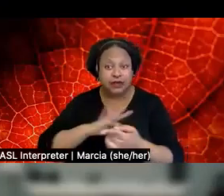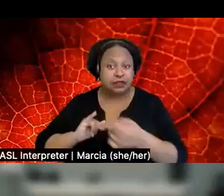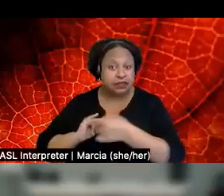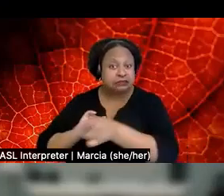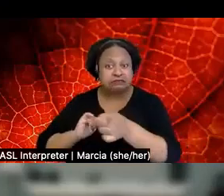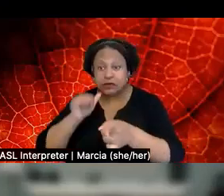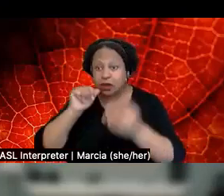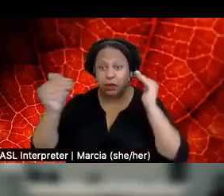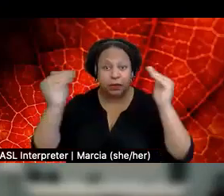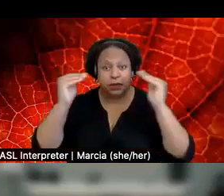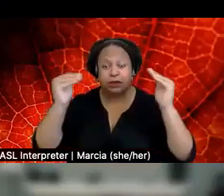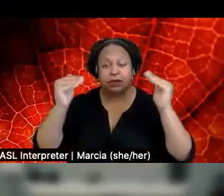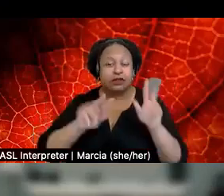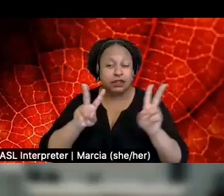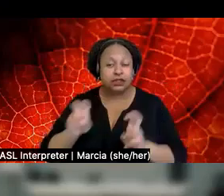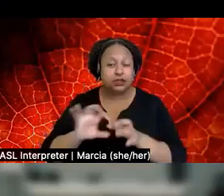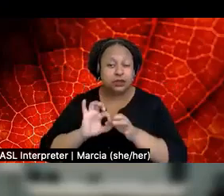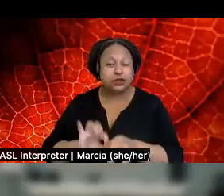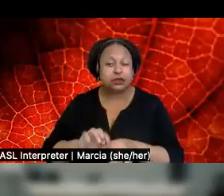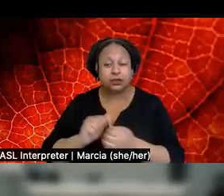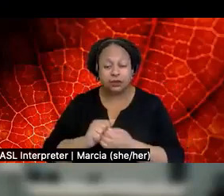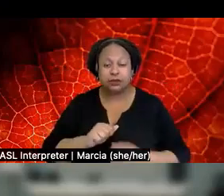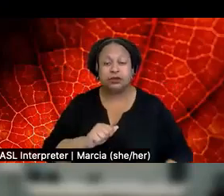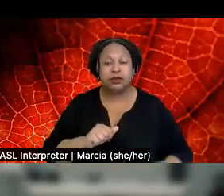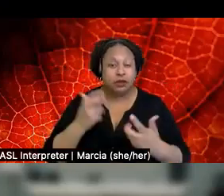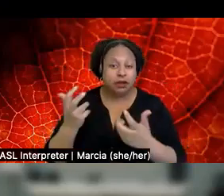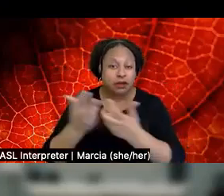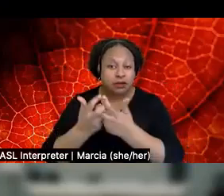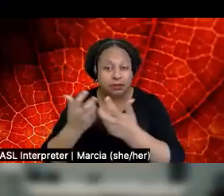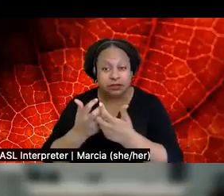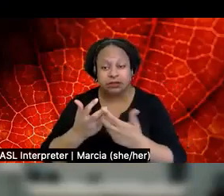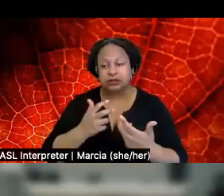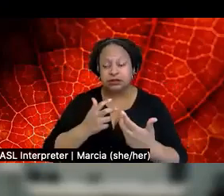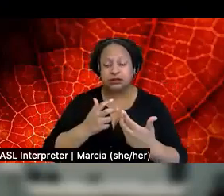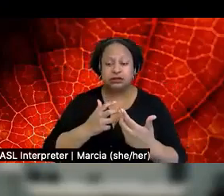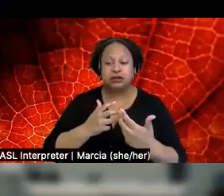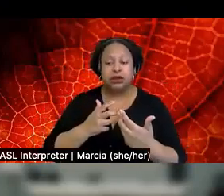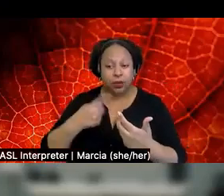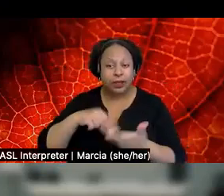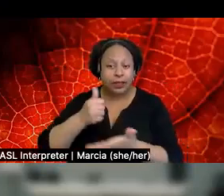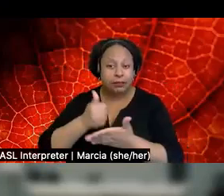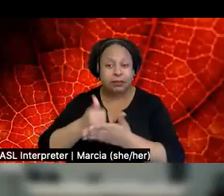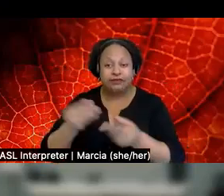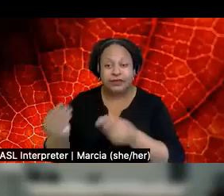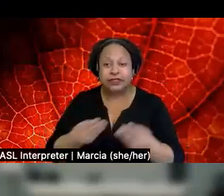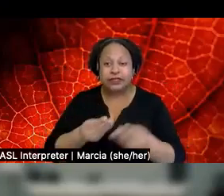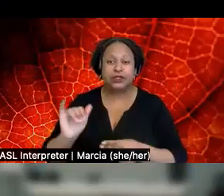the issues related to accommodations and we help facilitate that as well. Next slide.